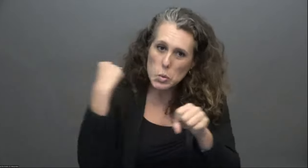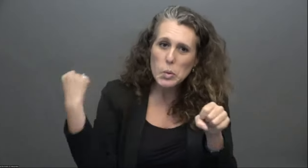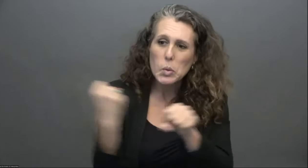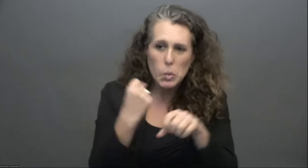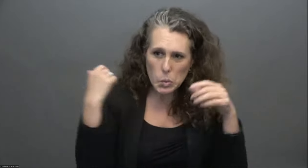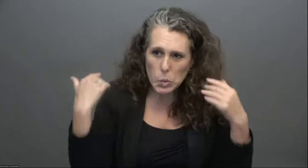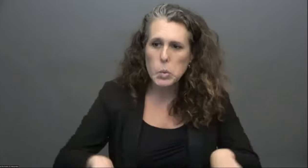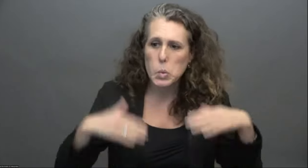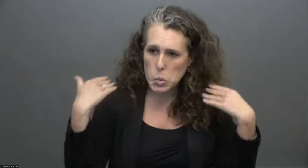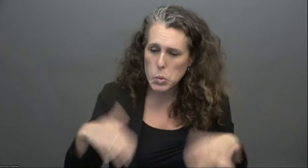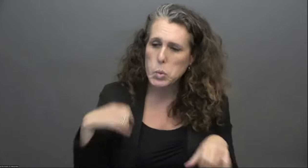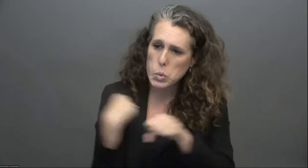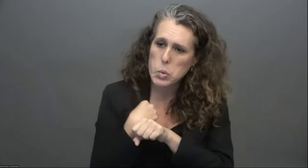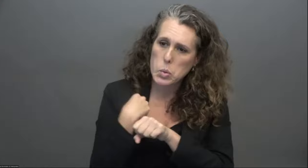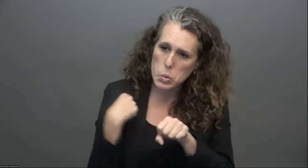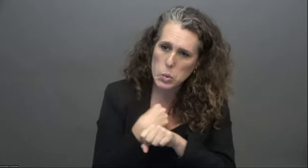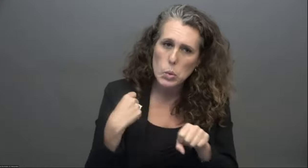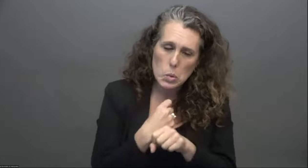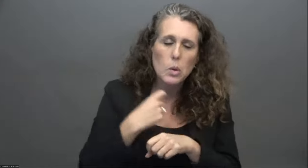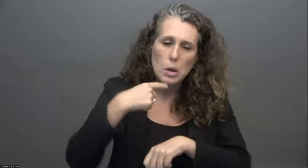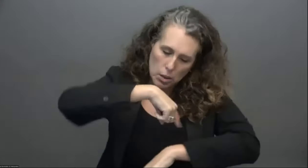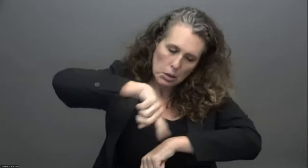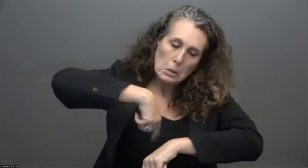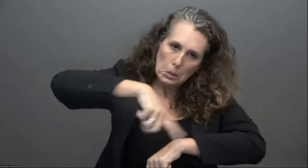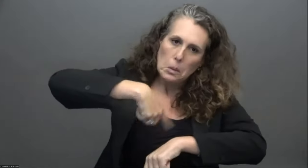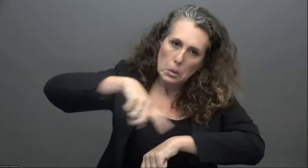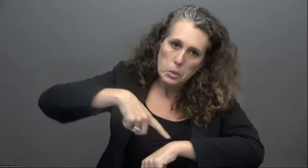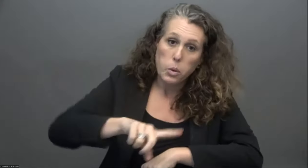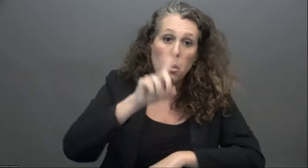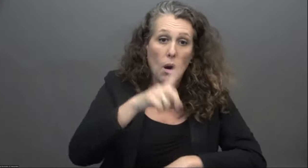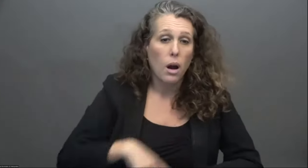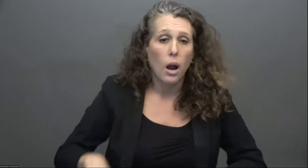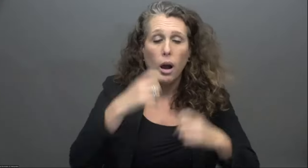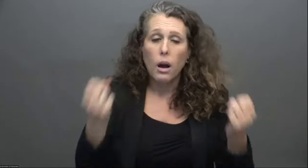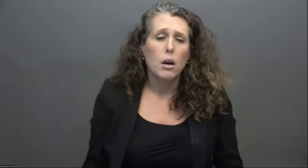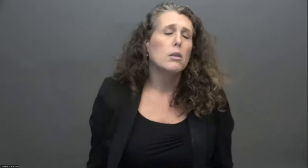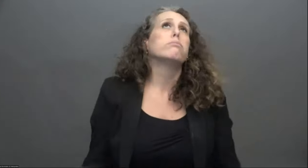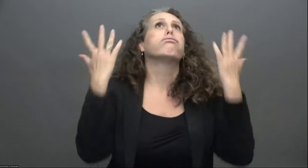a, they could take forever. However, we must not give up, we must be flexible, we must